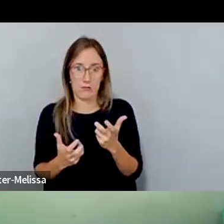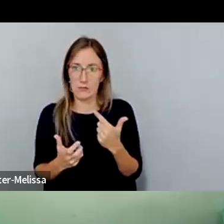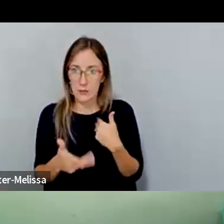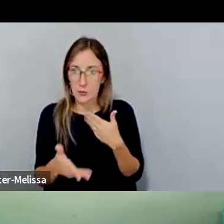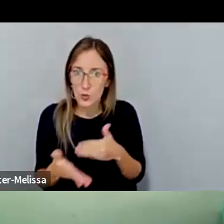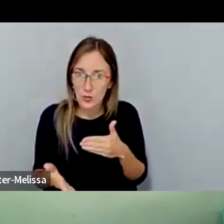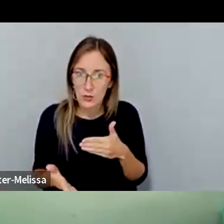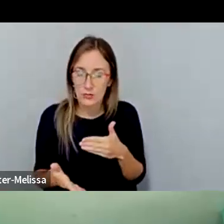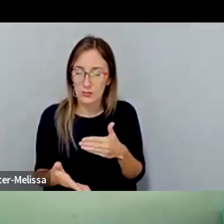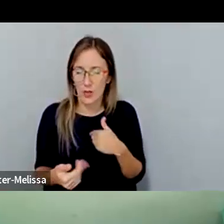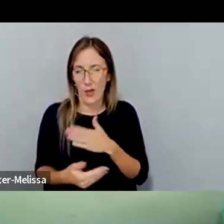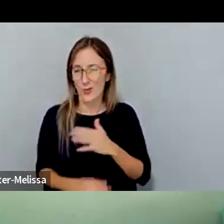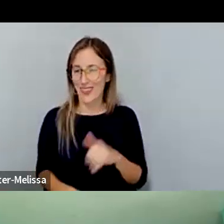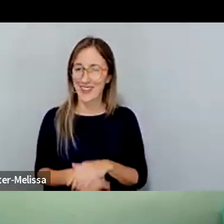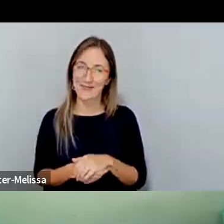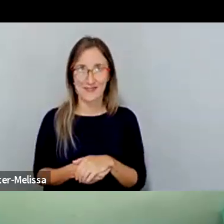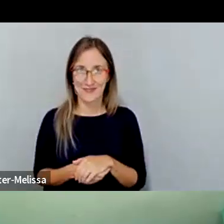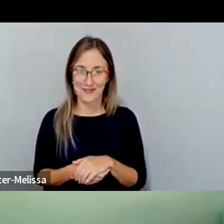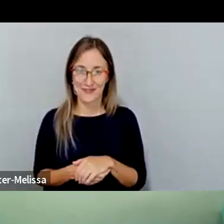not to. That's just saying, I don't like the ADA and you're asking to be